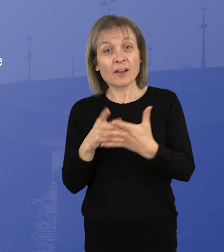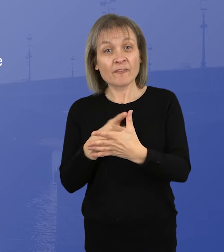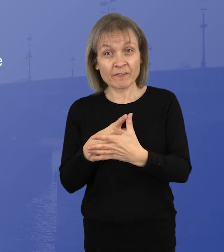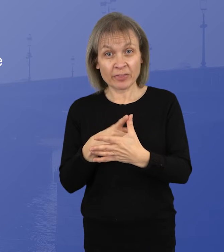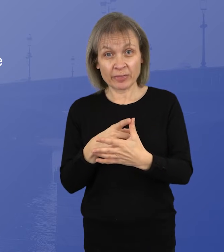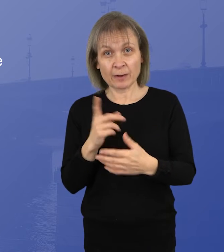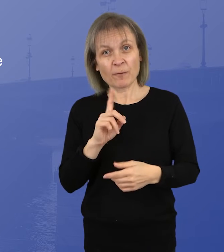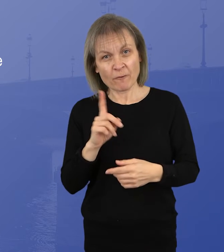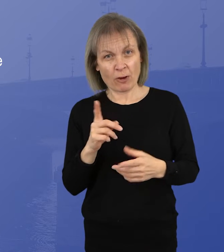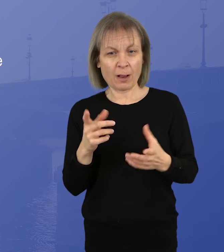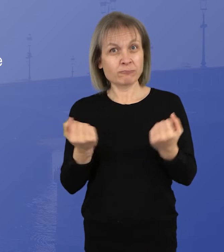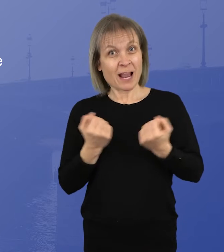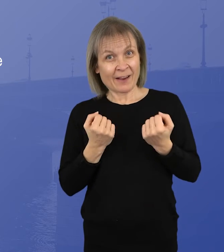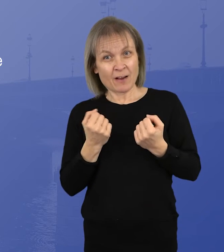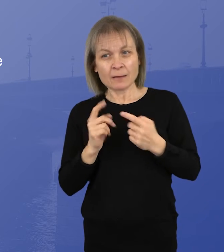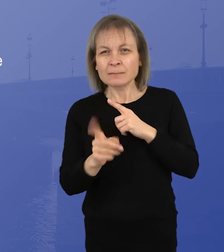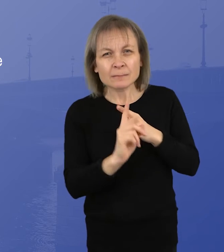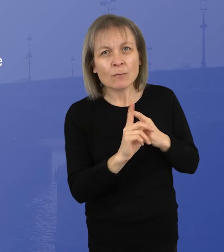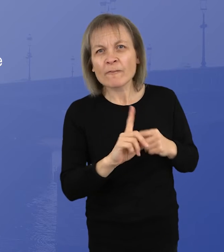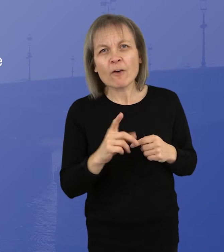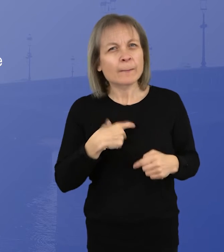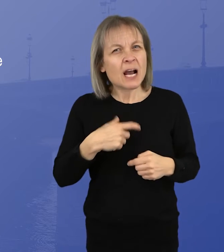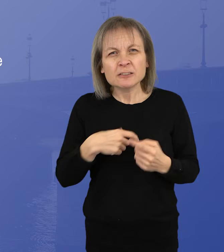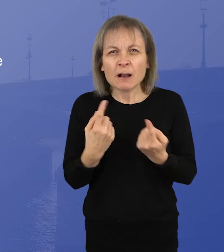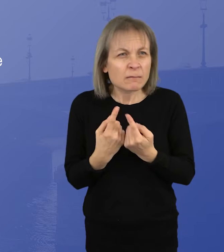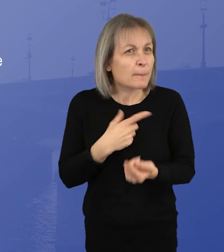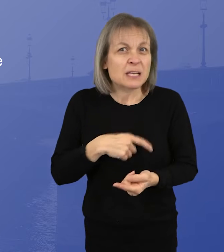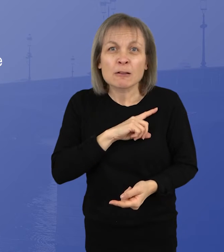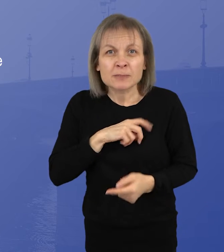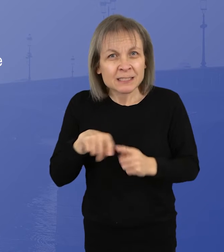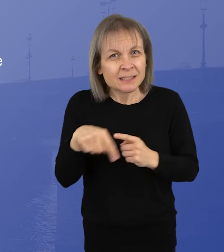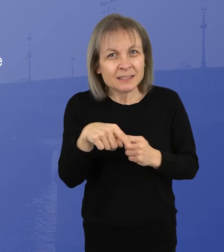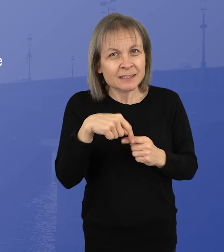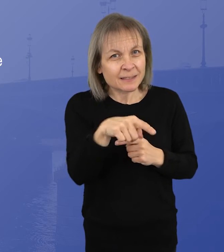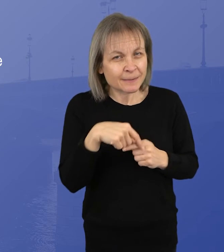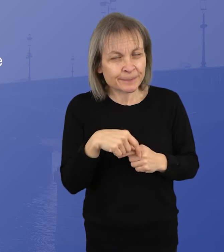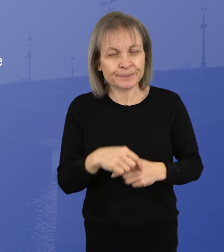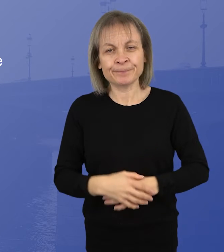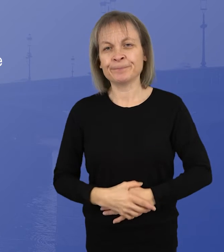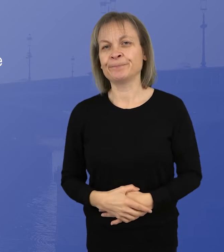and the fifth most important group is drivers making personal trips.